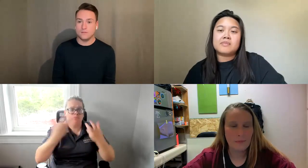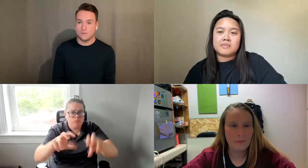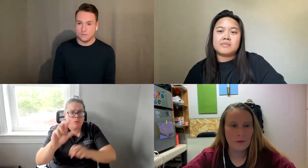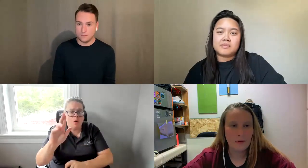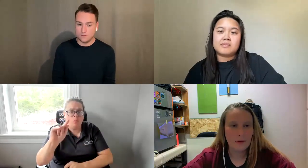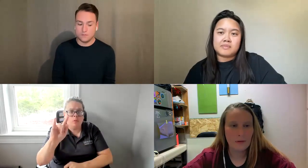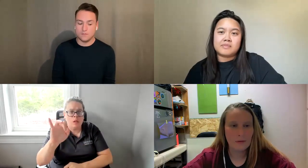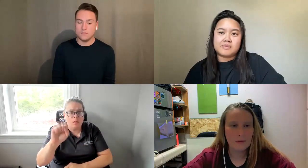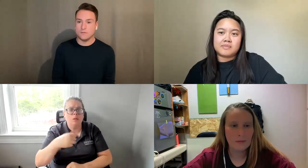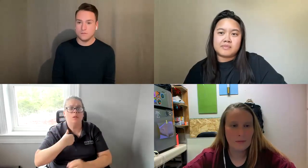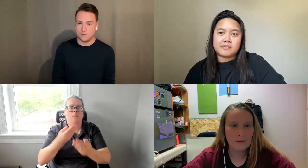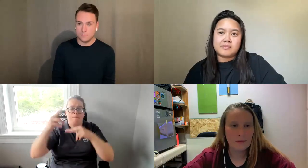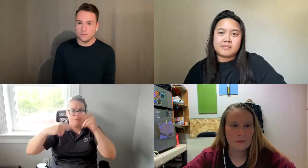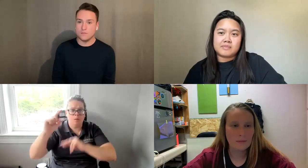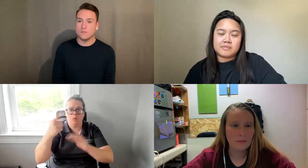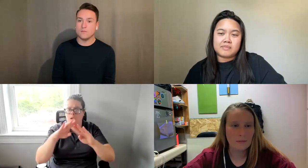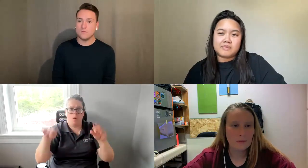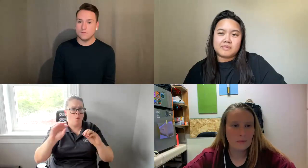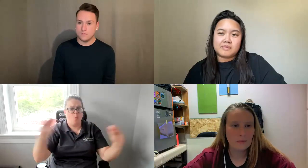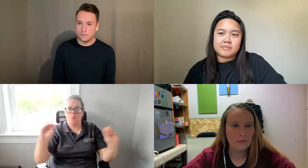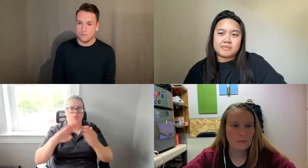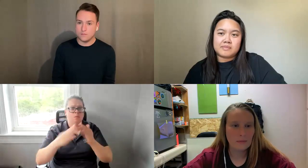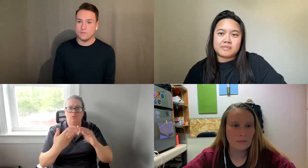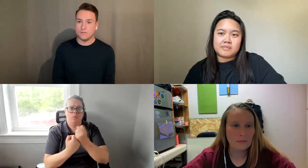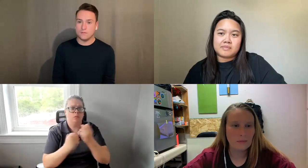We bought the land, invested in a website.